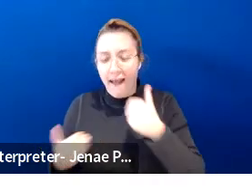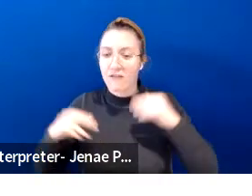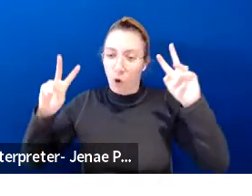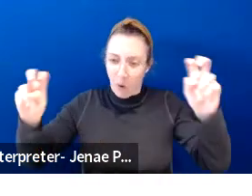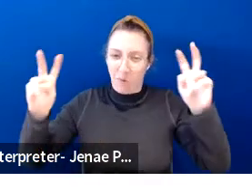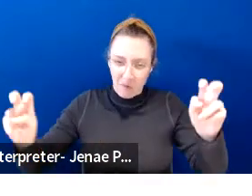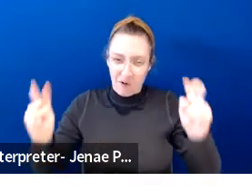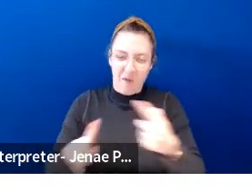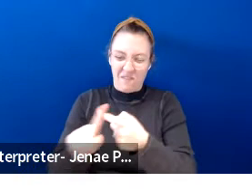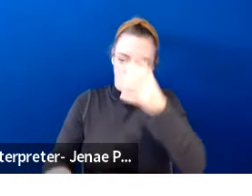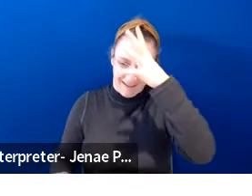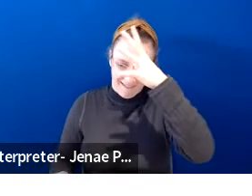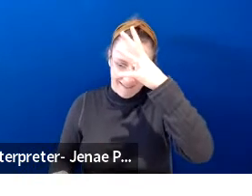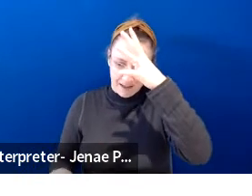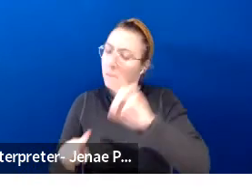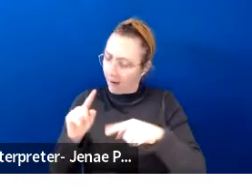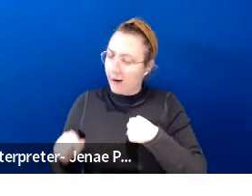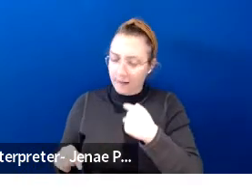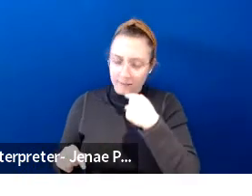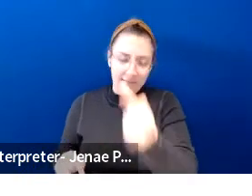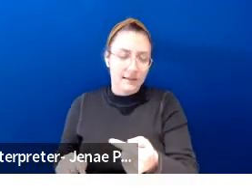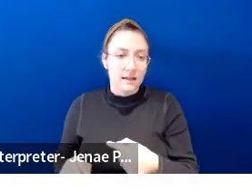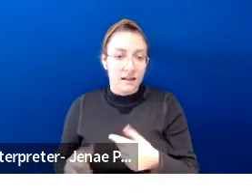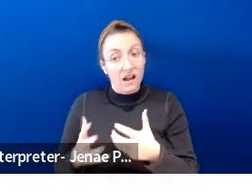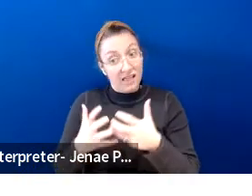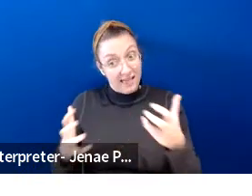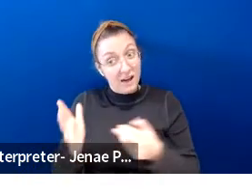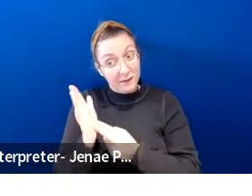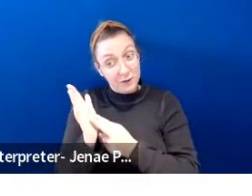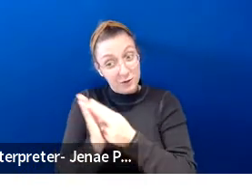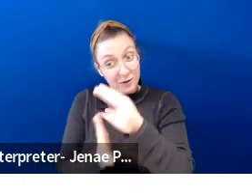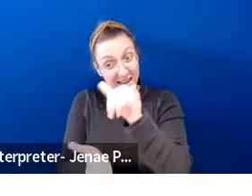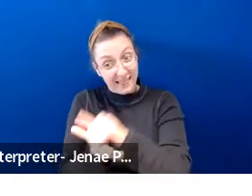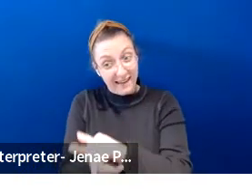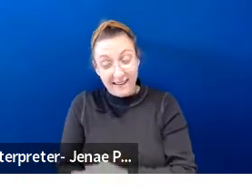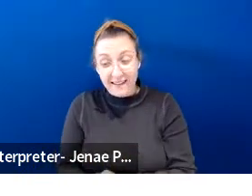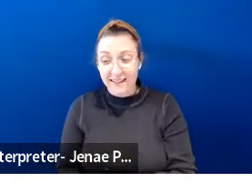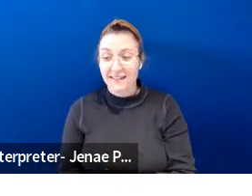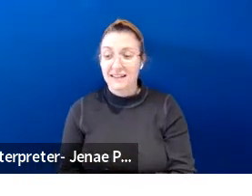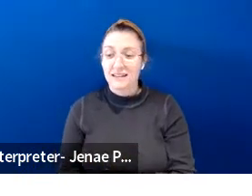But I'll say this about it, there's a lot of truth in that, you know, life isn't fair.